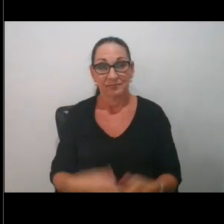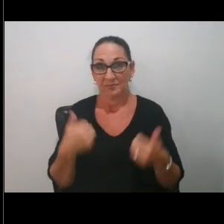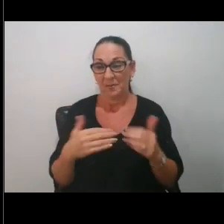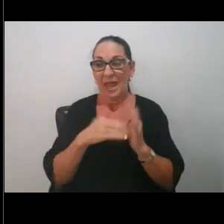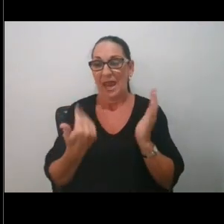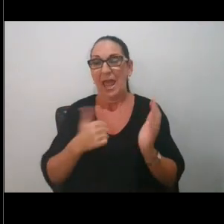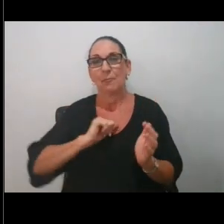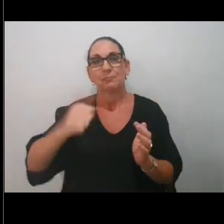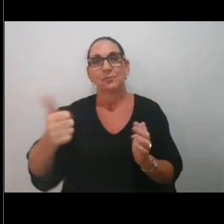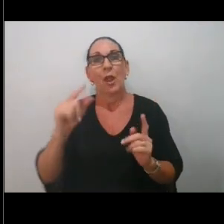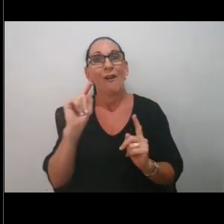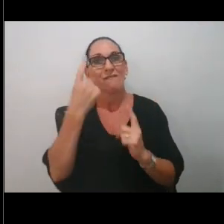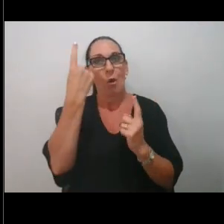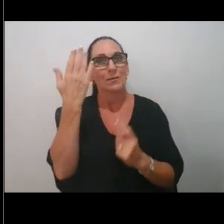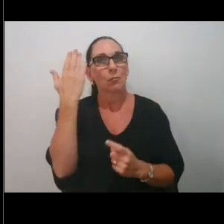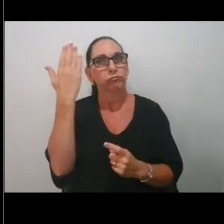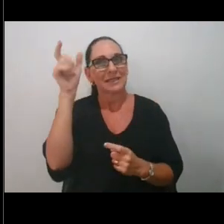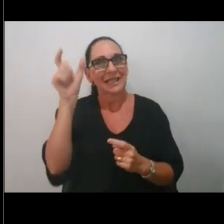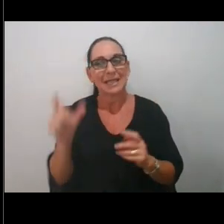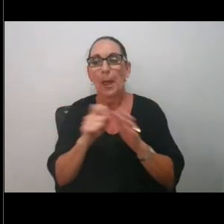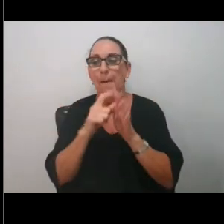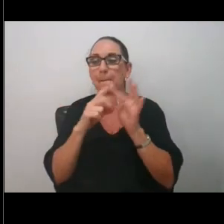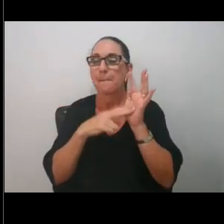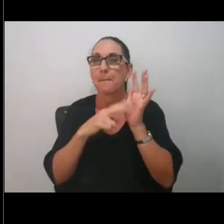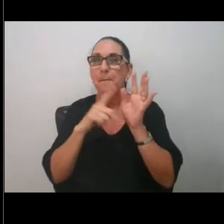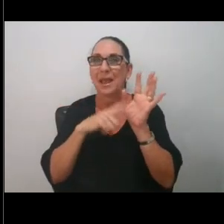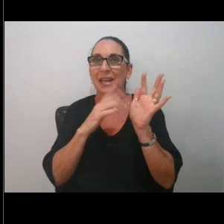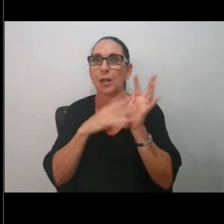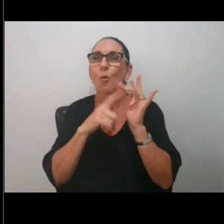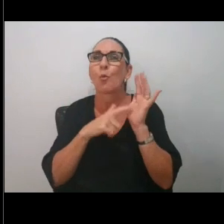our first presenter Penny Williams who's going to talk about the Queensland Drug and